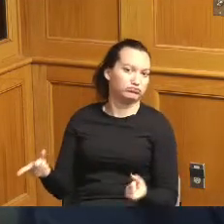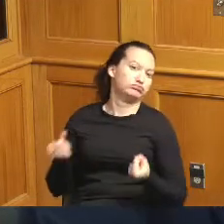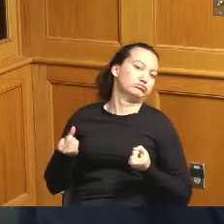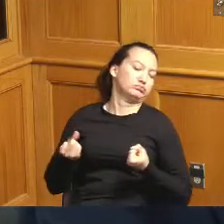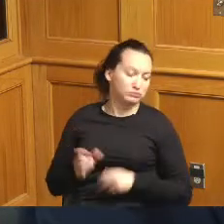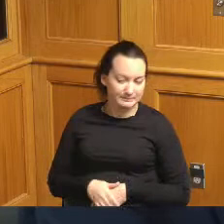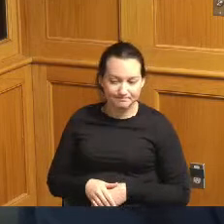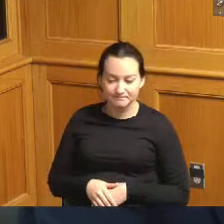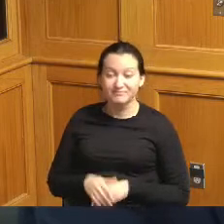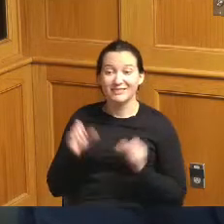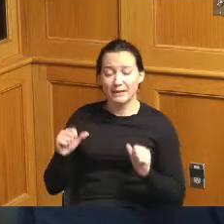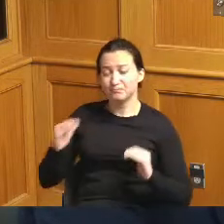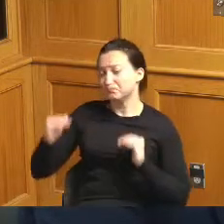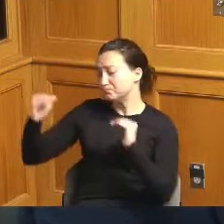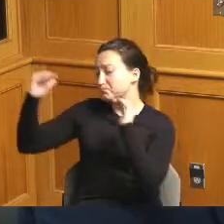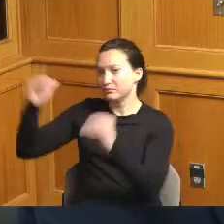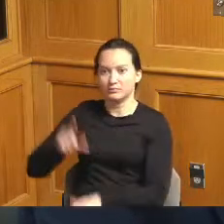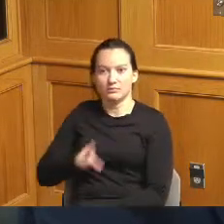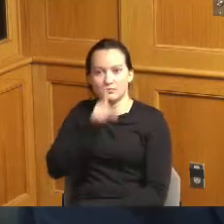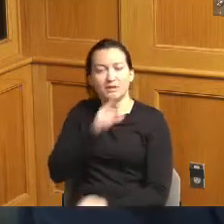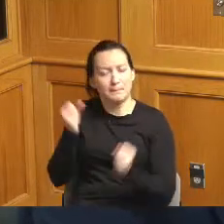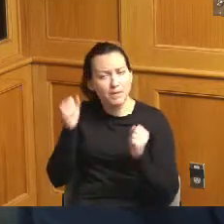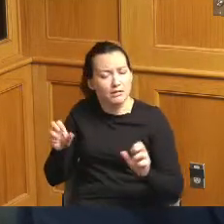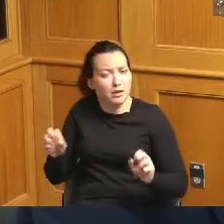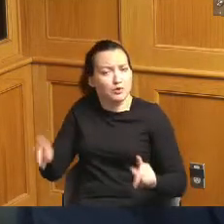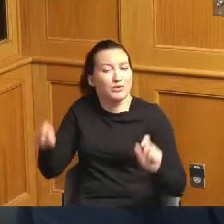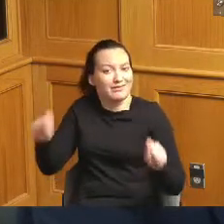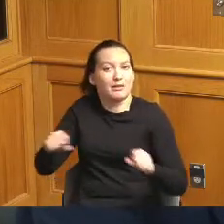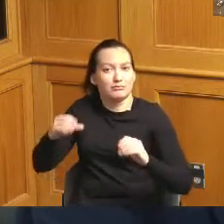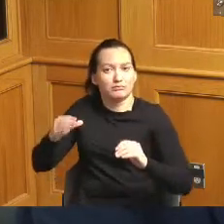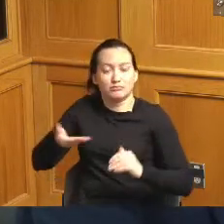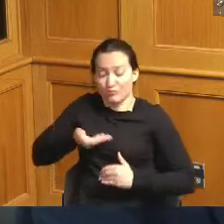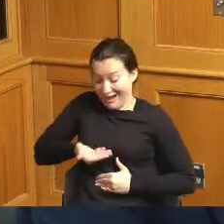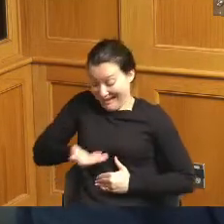and then they can advance so we really do have opportunities for advancement it's just